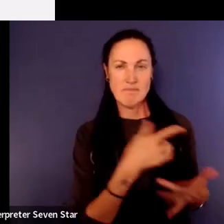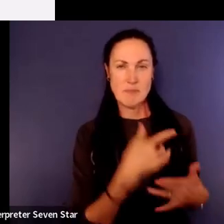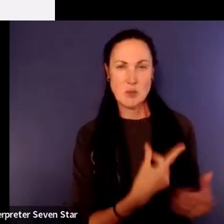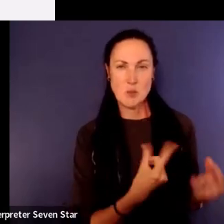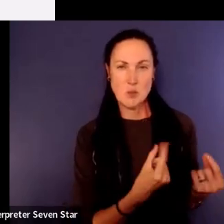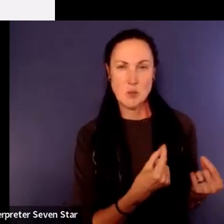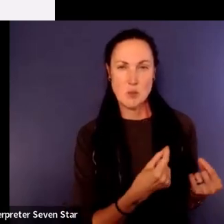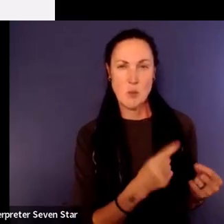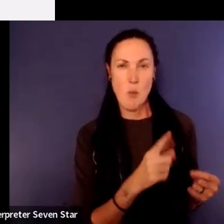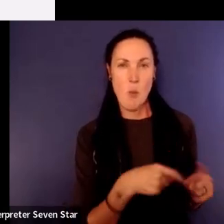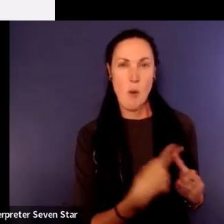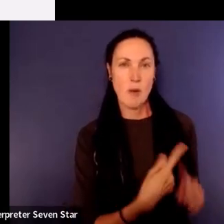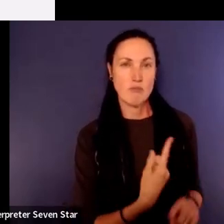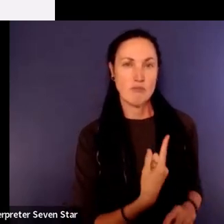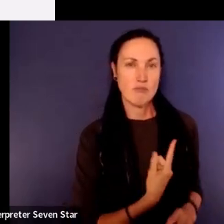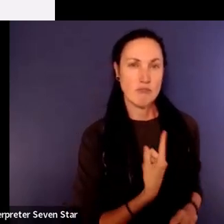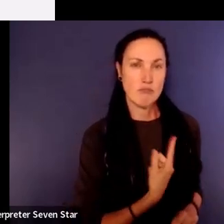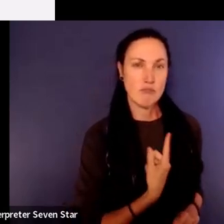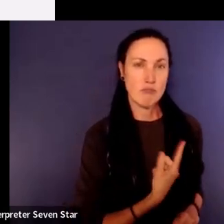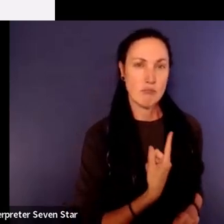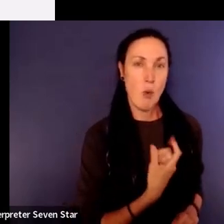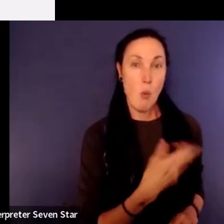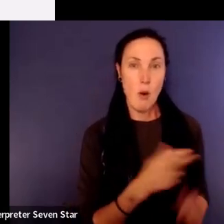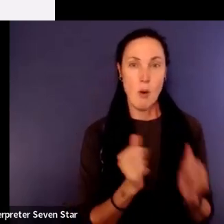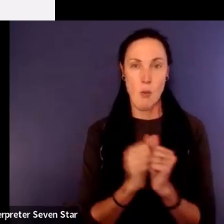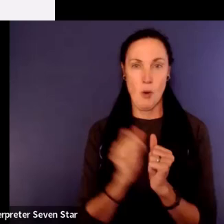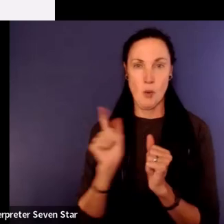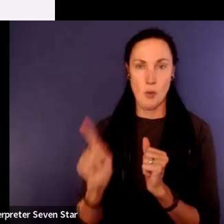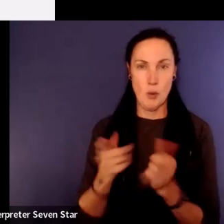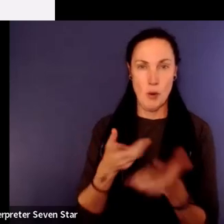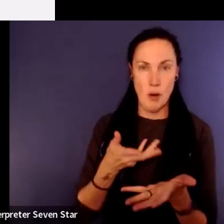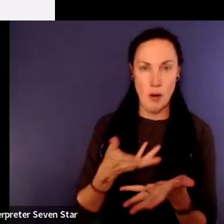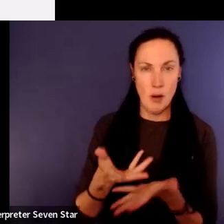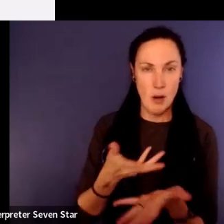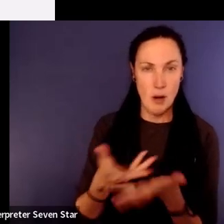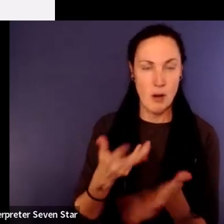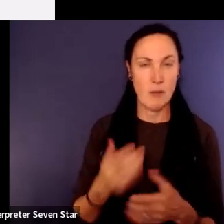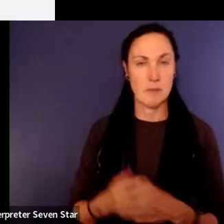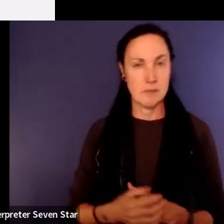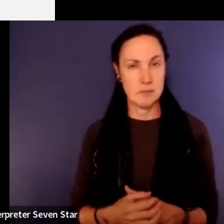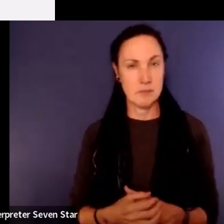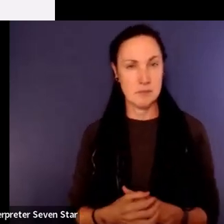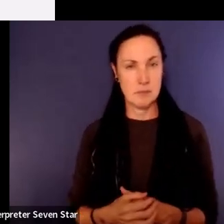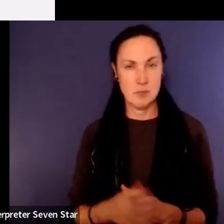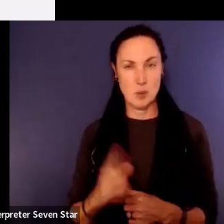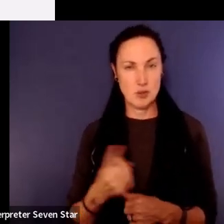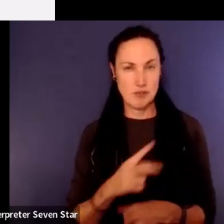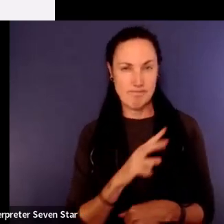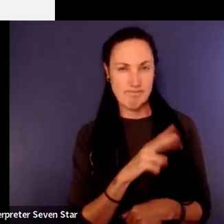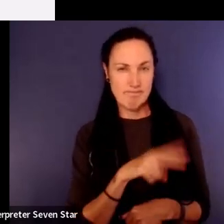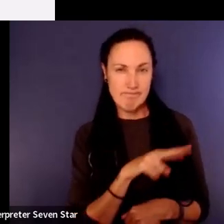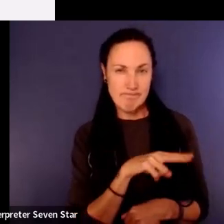the you might to do this kind of observation. Is to see, "What is it?" So that I can start writing